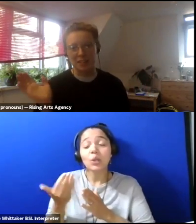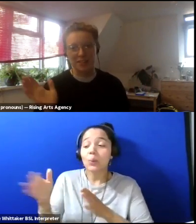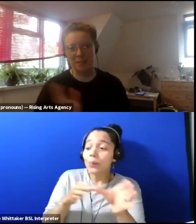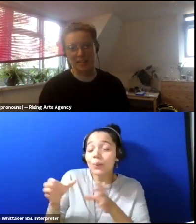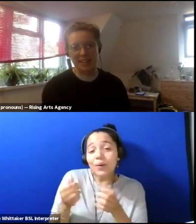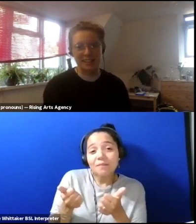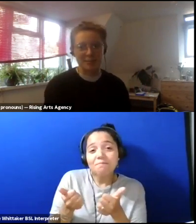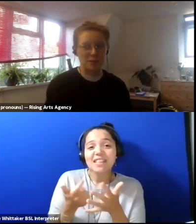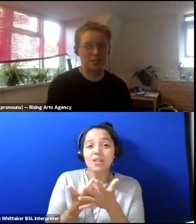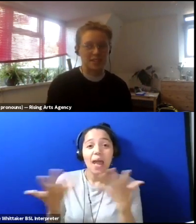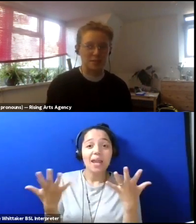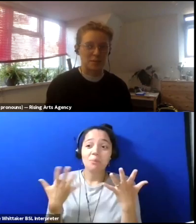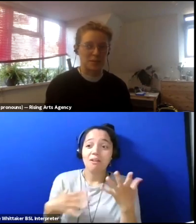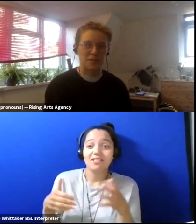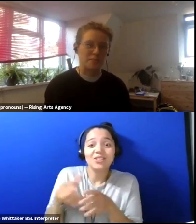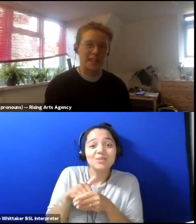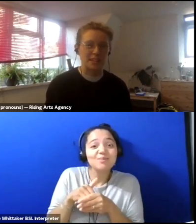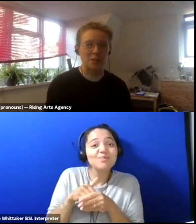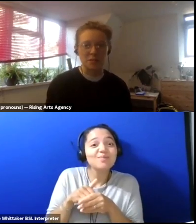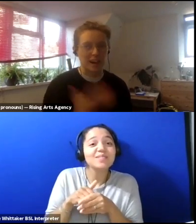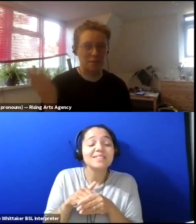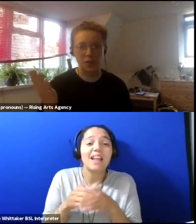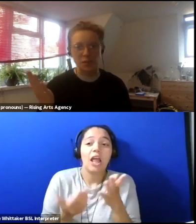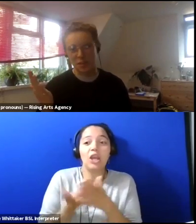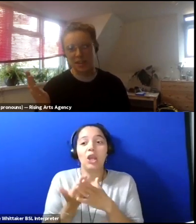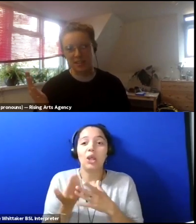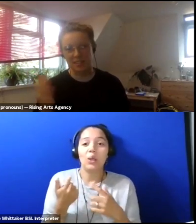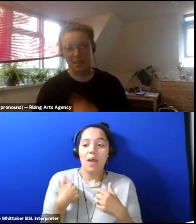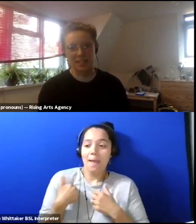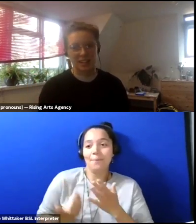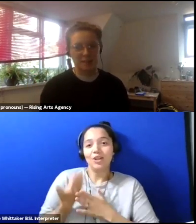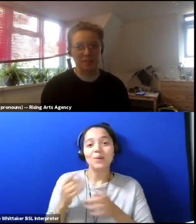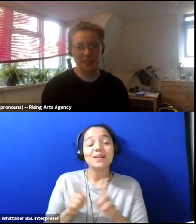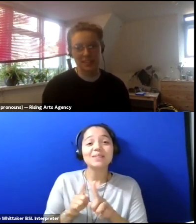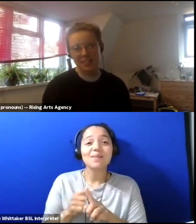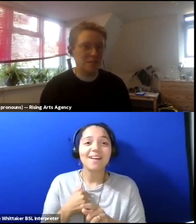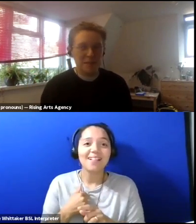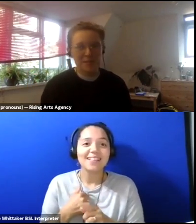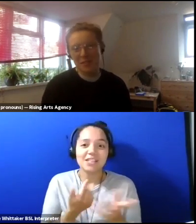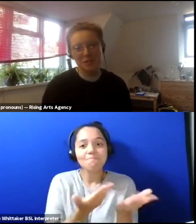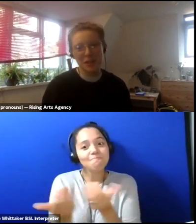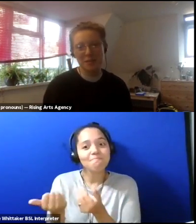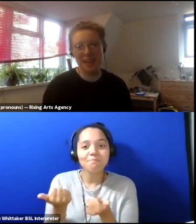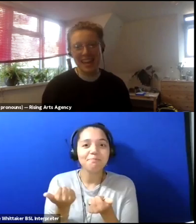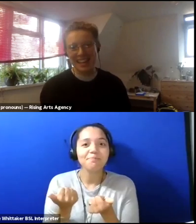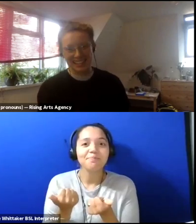So if anybody wants to also be new, I'm new to it. Yay welcome!